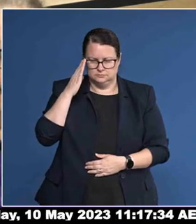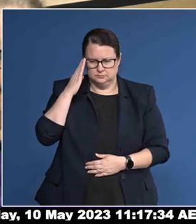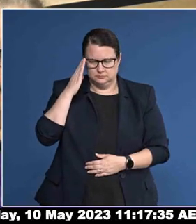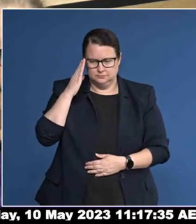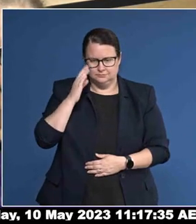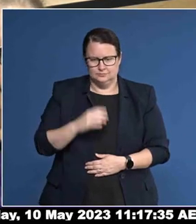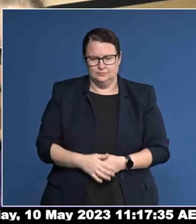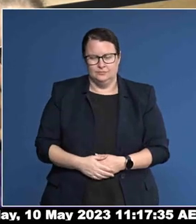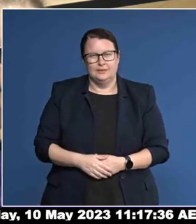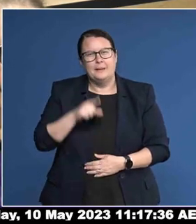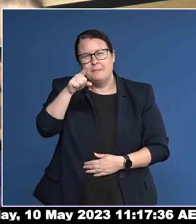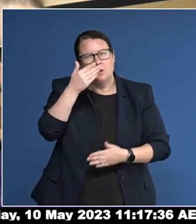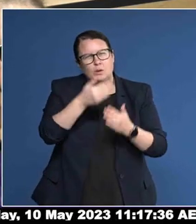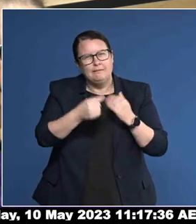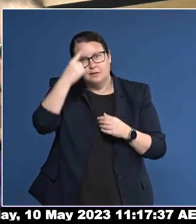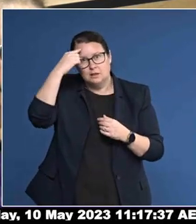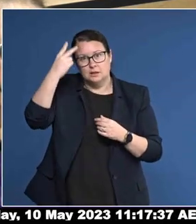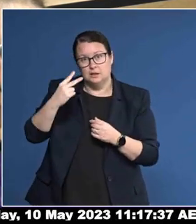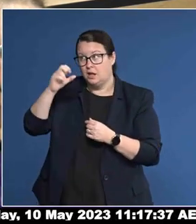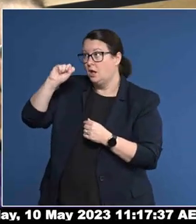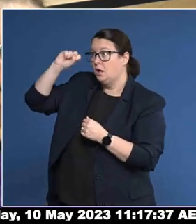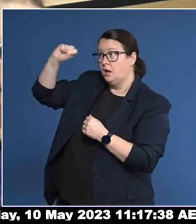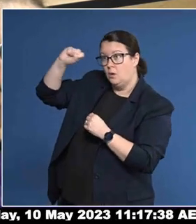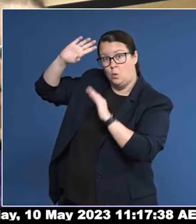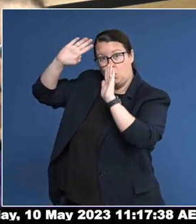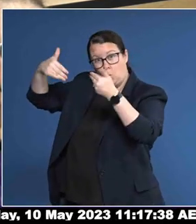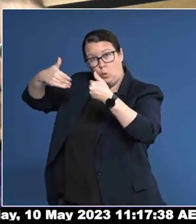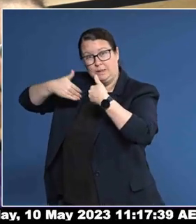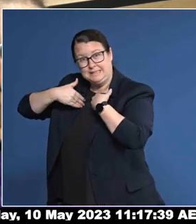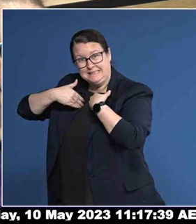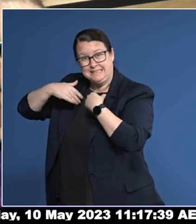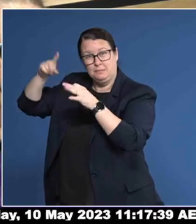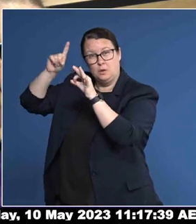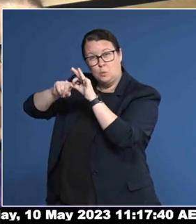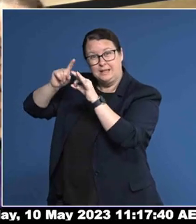Queensland OT looked at it as these are self-harming behaviours; correct?